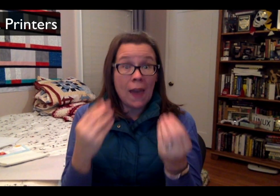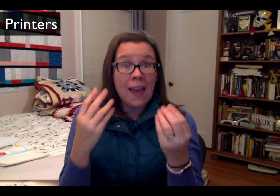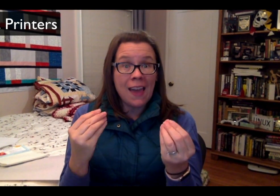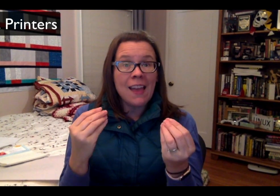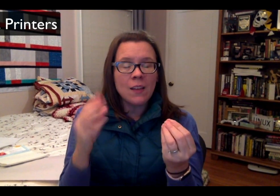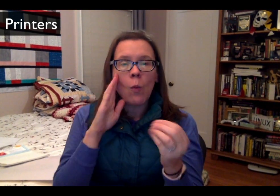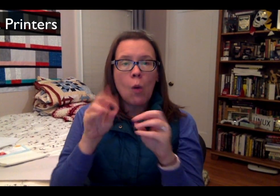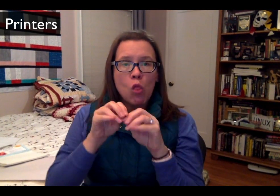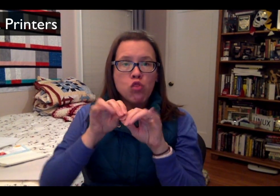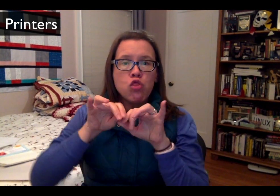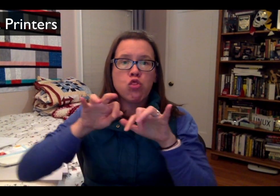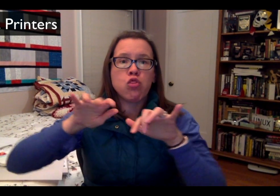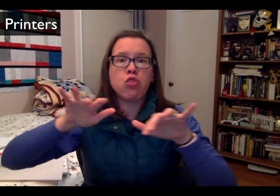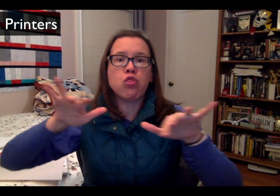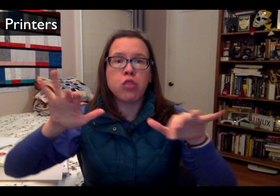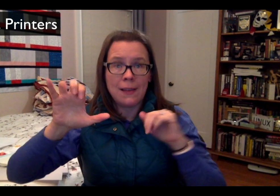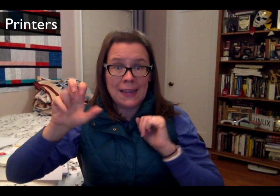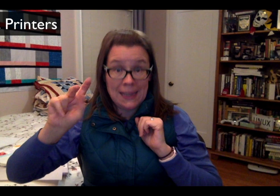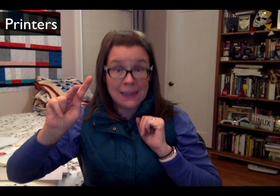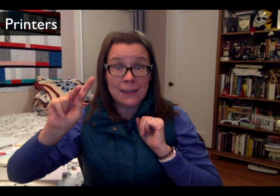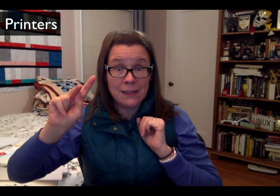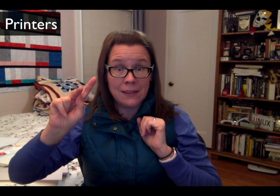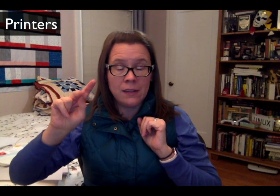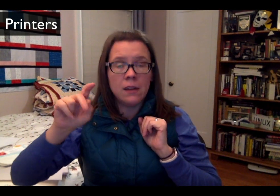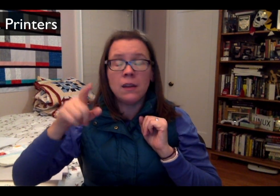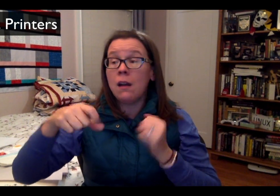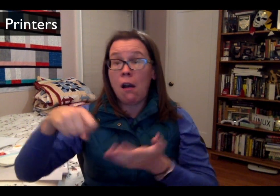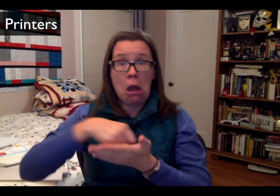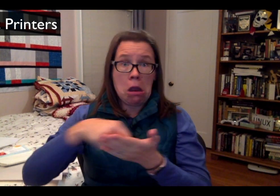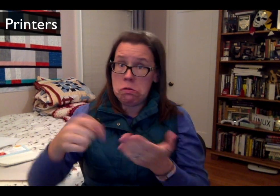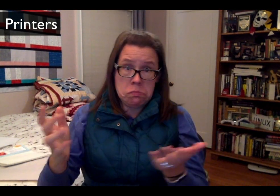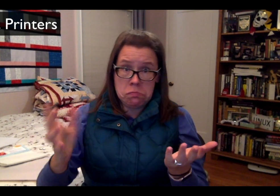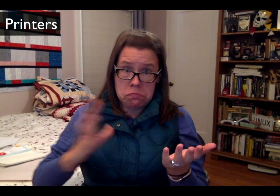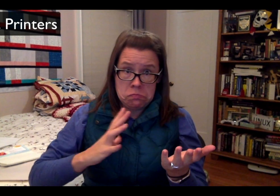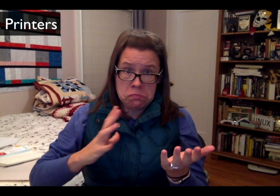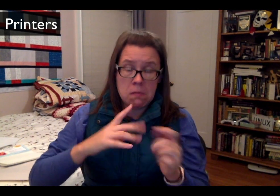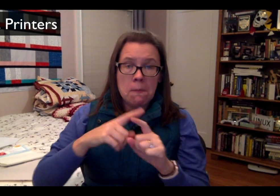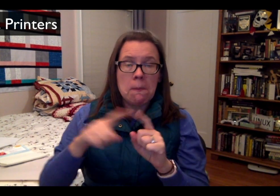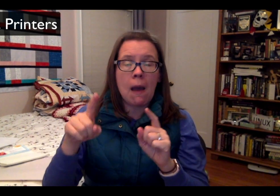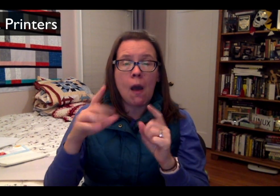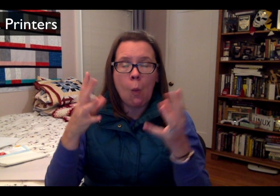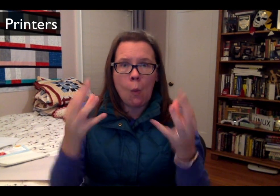But what I've heard is that if you accidentally get the paper wet, the ink will smear and